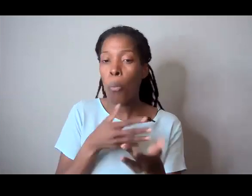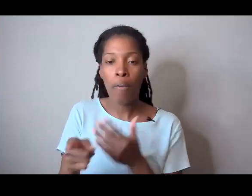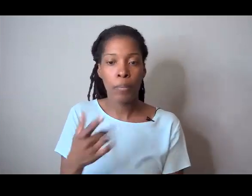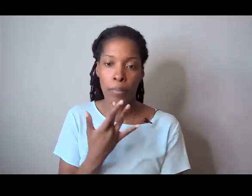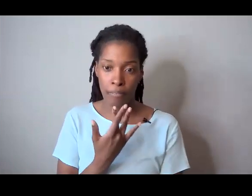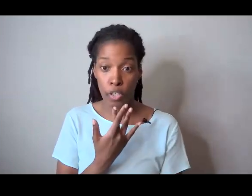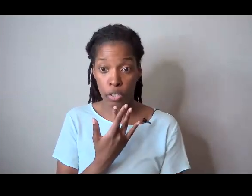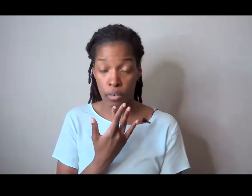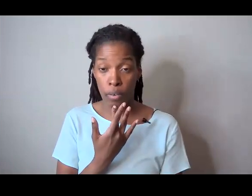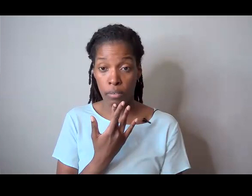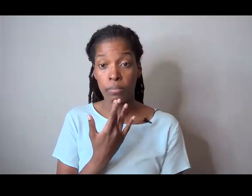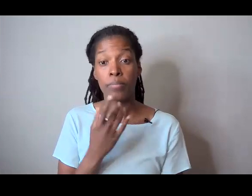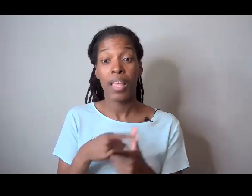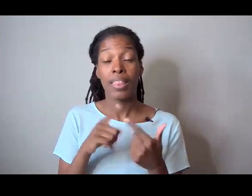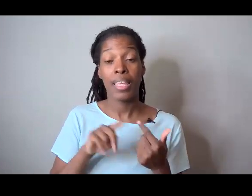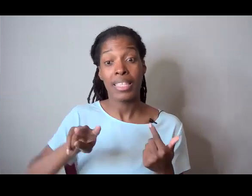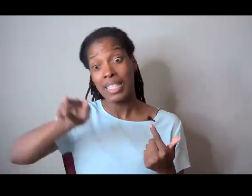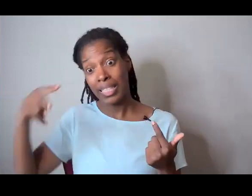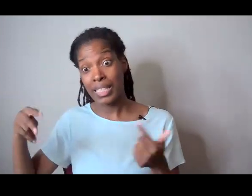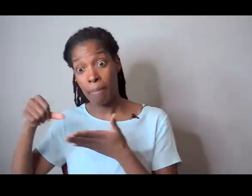And then on the next page, there's a place for you to put your name and your contact information.